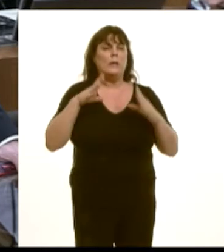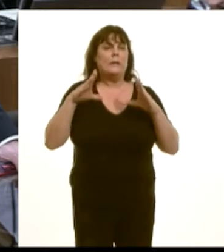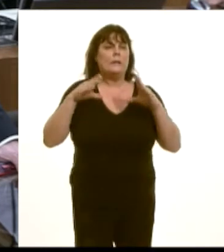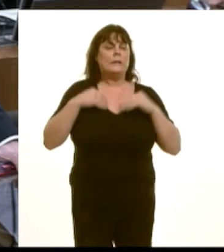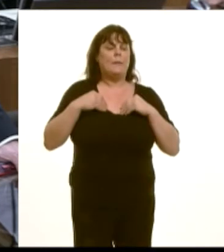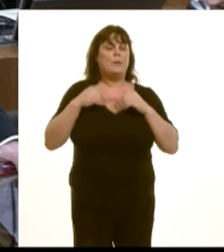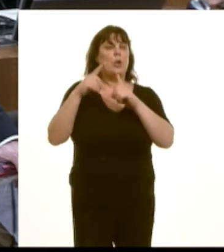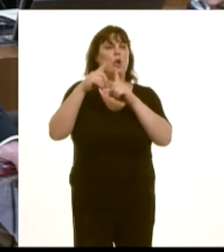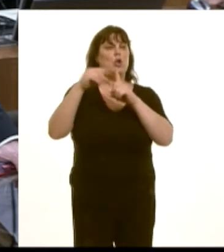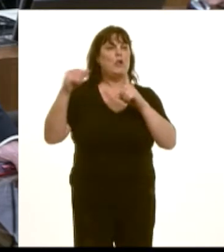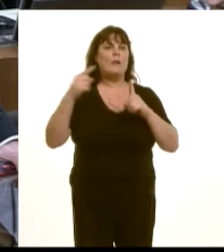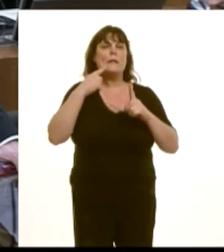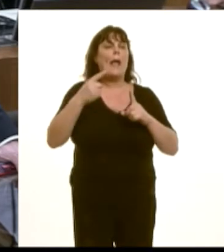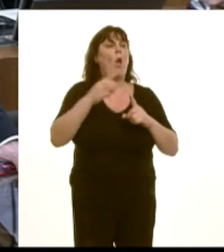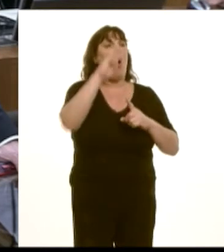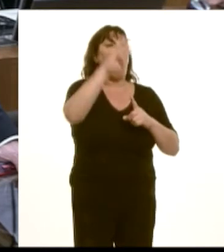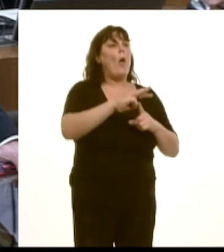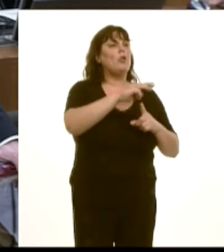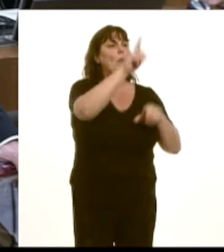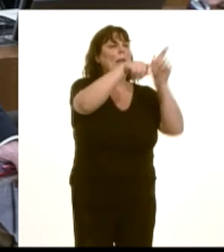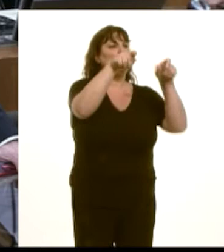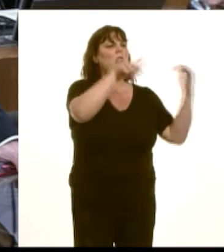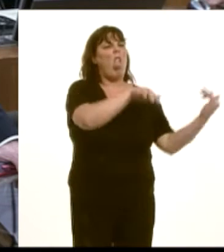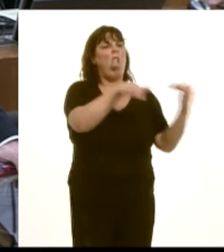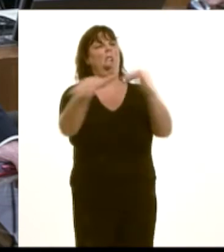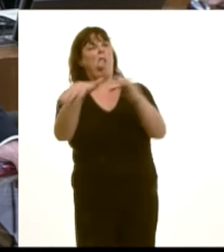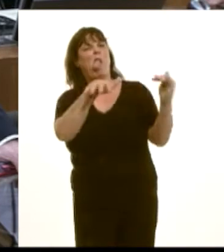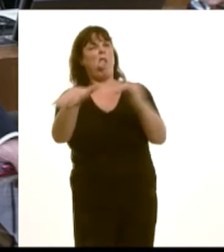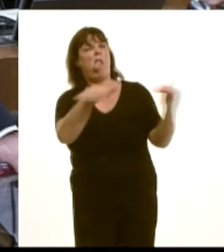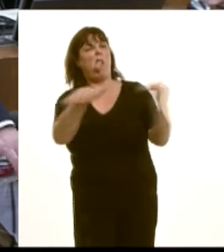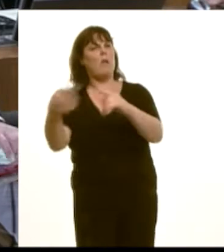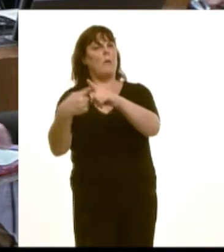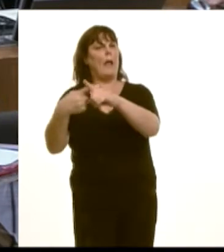Party that Welsh patients are refugees in the English NHS. It is not that long ago that